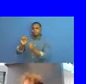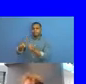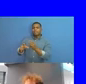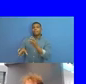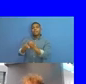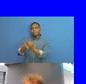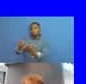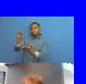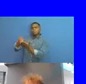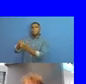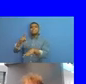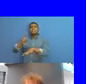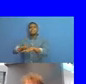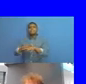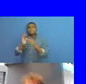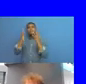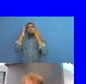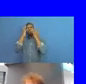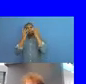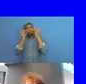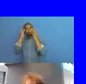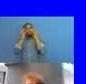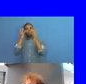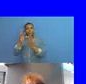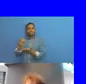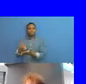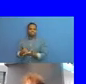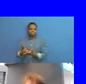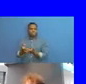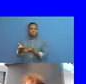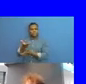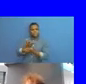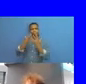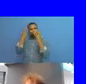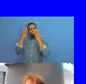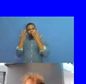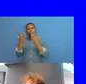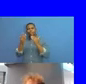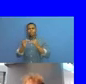And indeed, these are the kinds of exercises that you will find in the Perform Europe Toolkit.